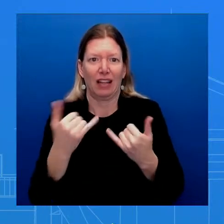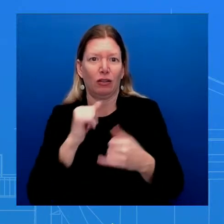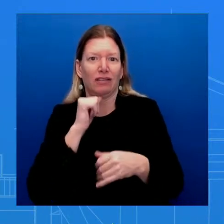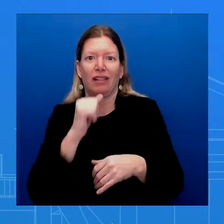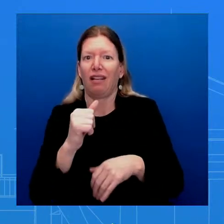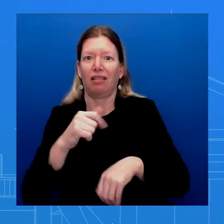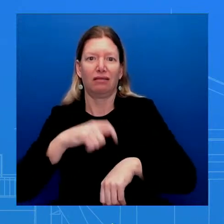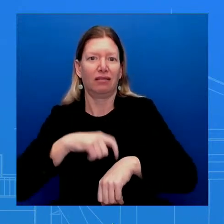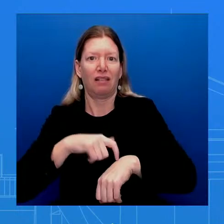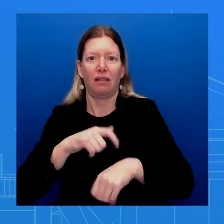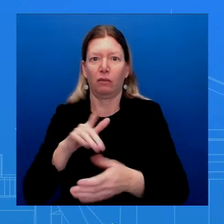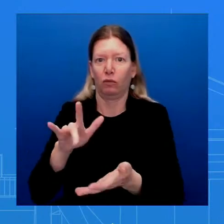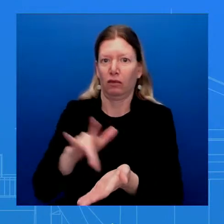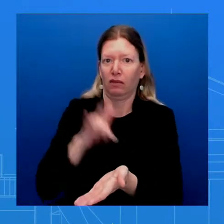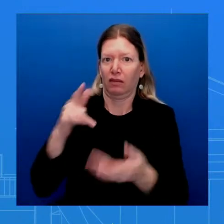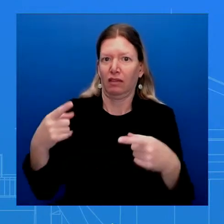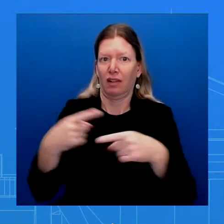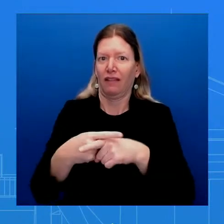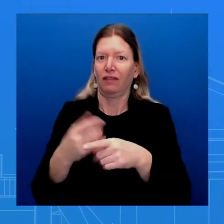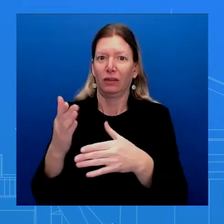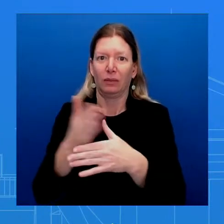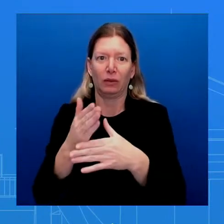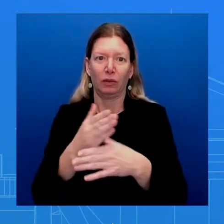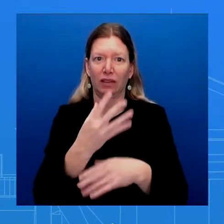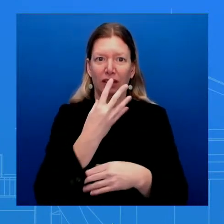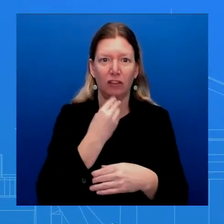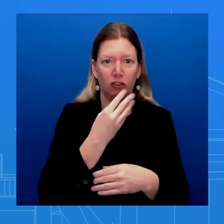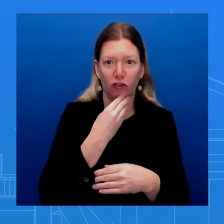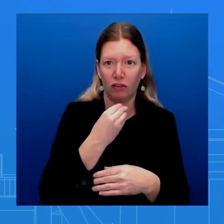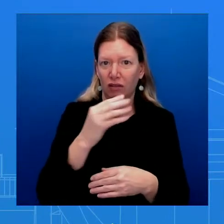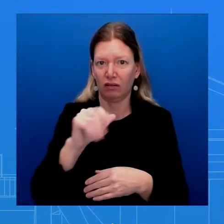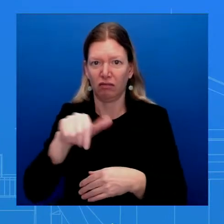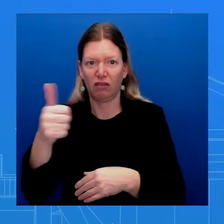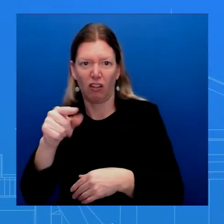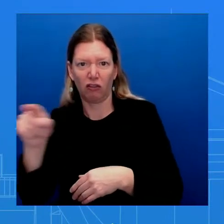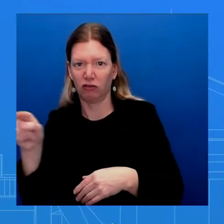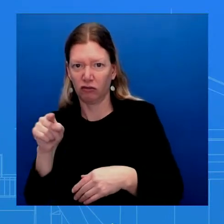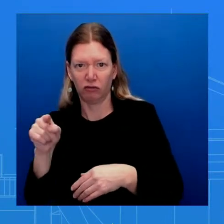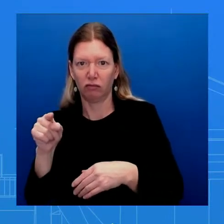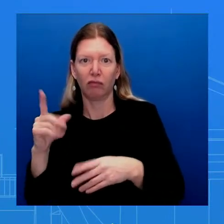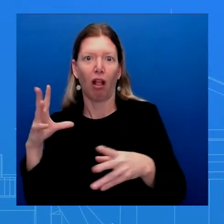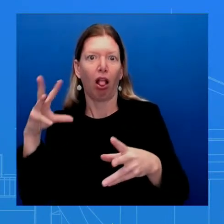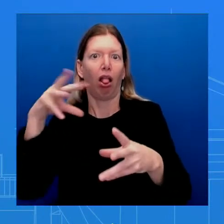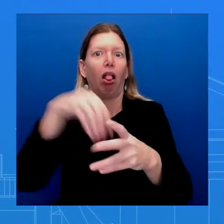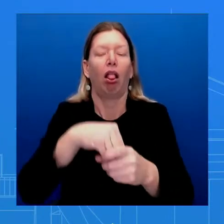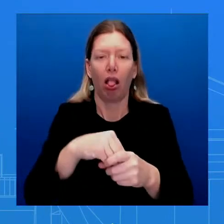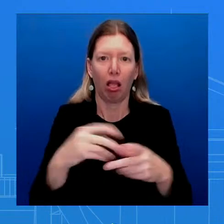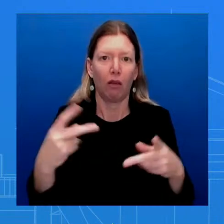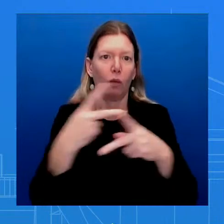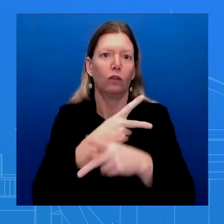Hamas and escalate or deepen this conflict, make it worse. That's the message that we're sending. The Press: Is this targeted at Iran?